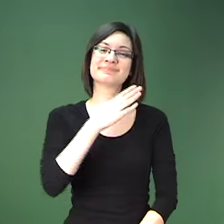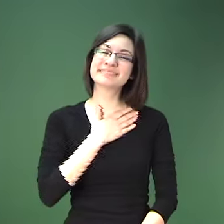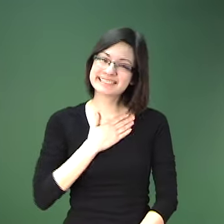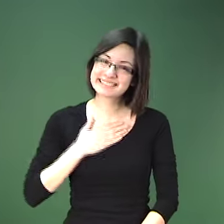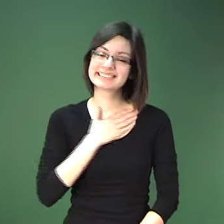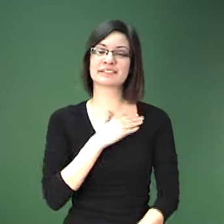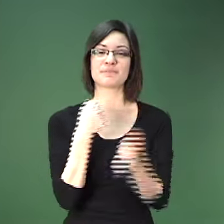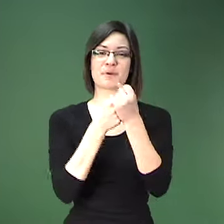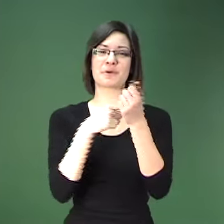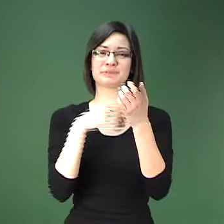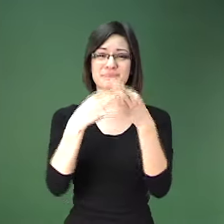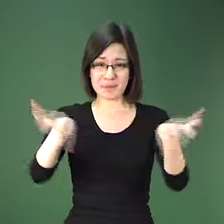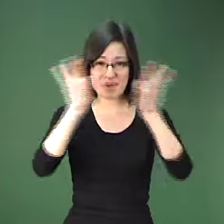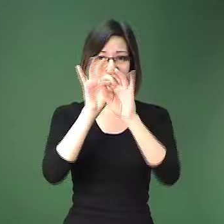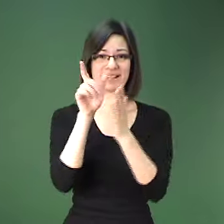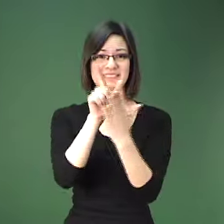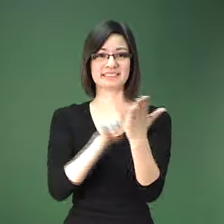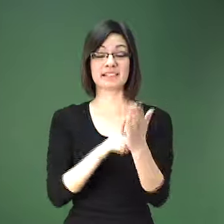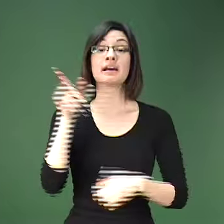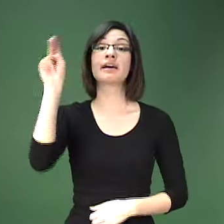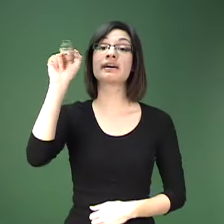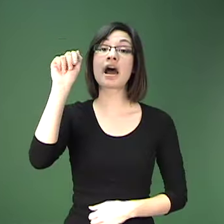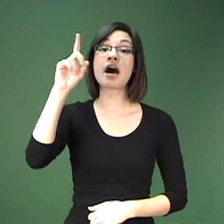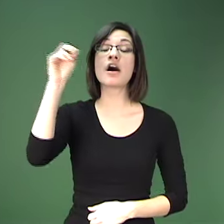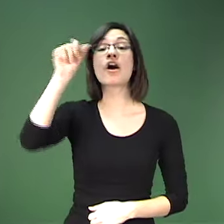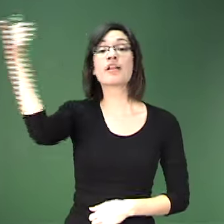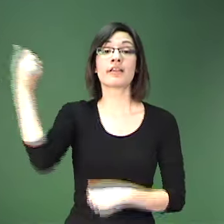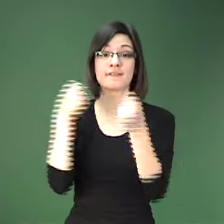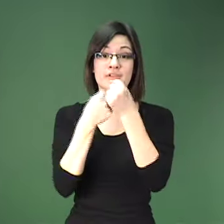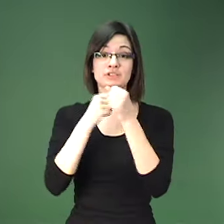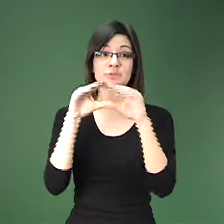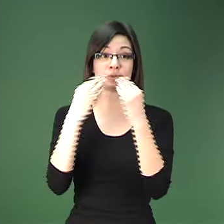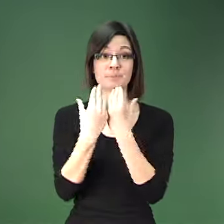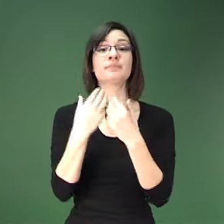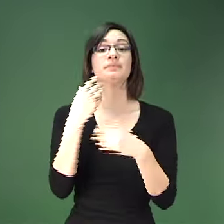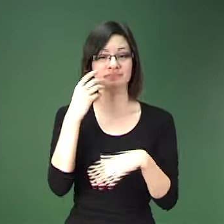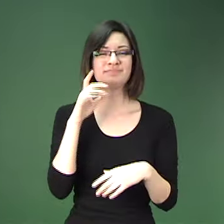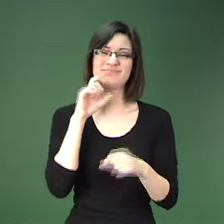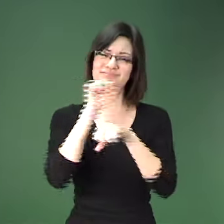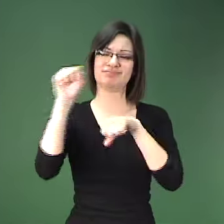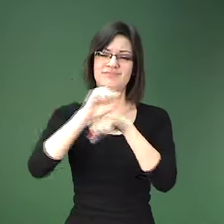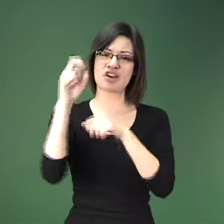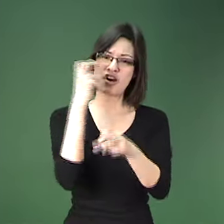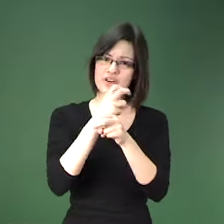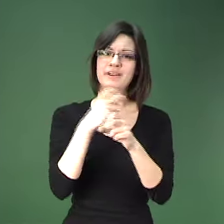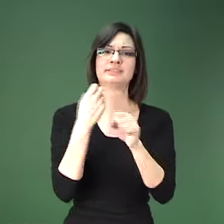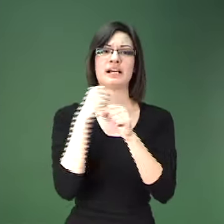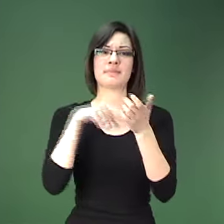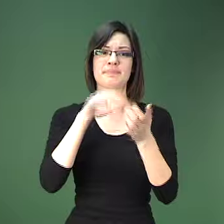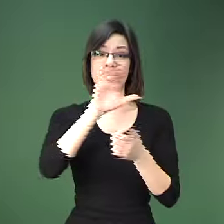Please support this important legislation. The NAD and other advocacy groups are working hard